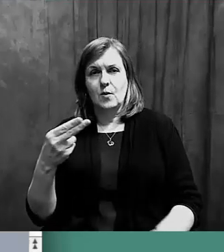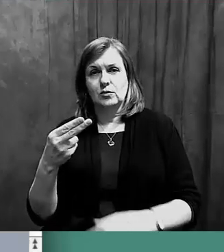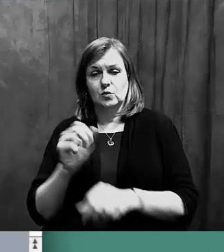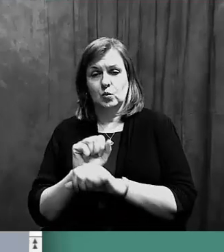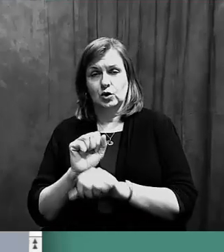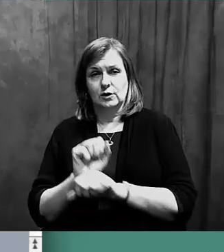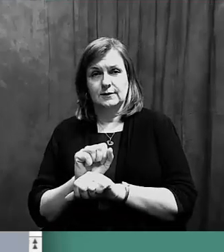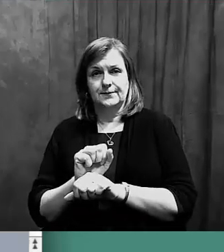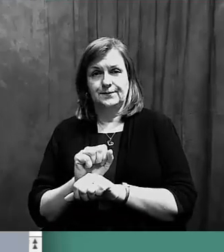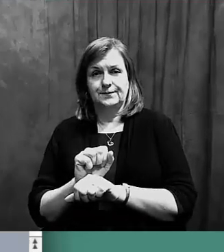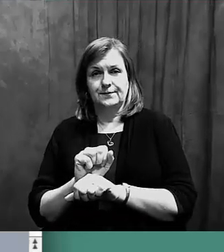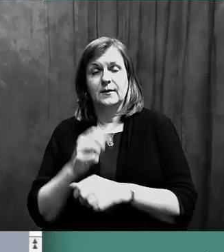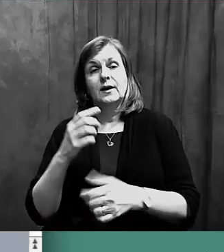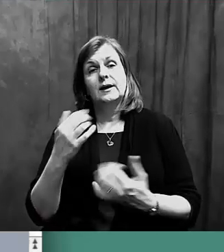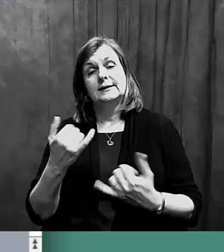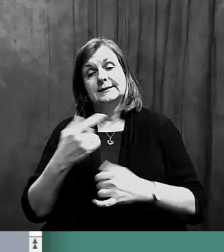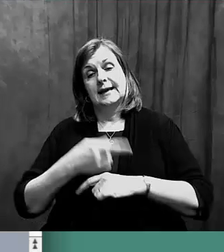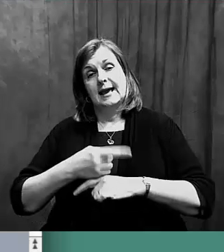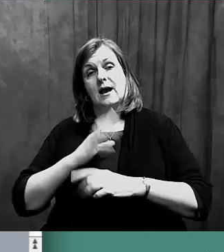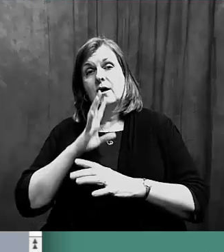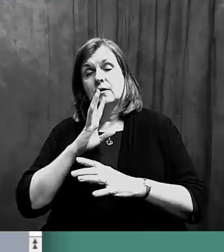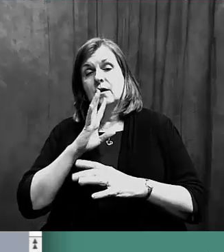how these different plant hormones work